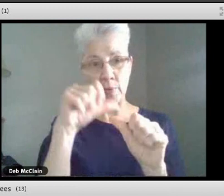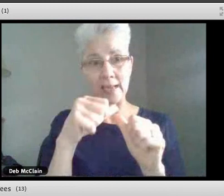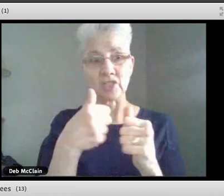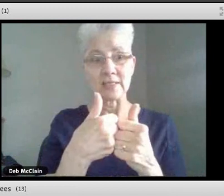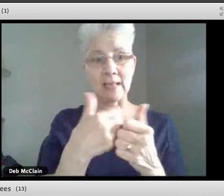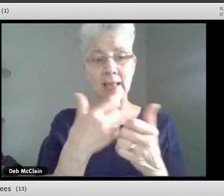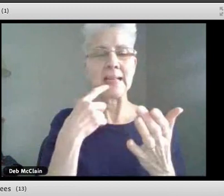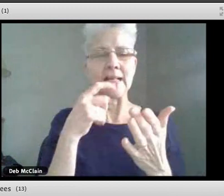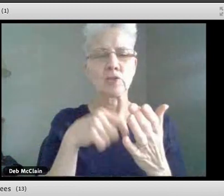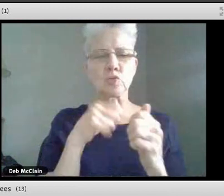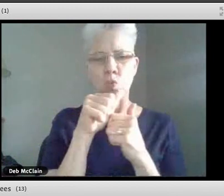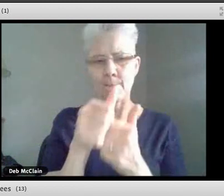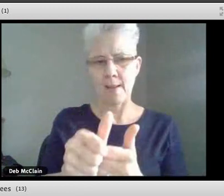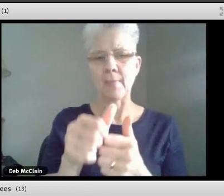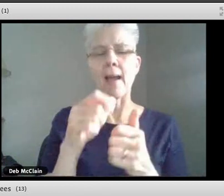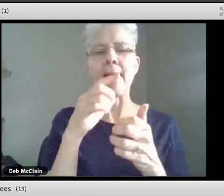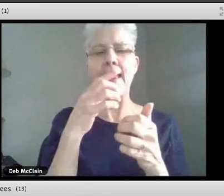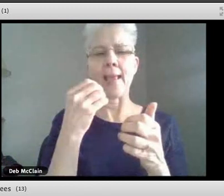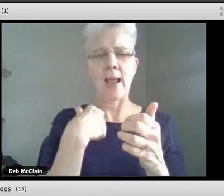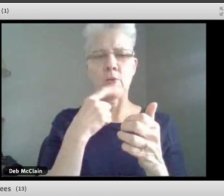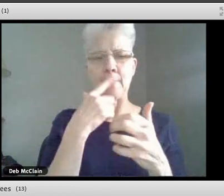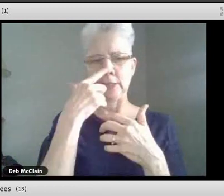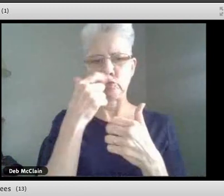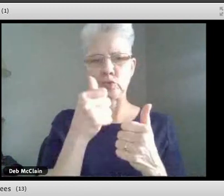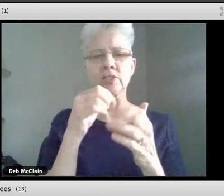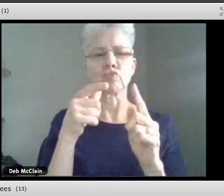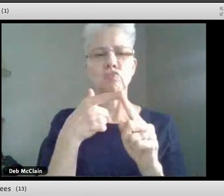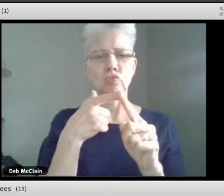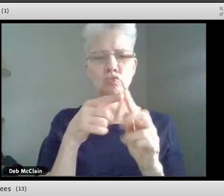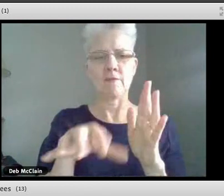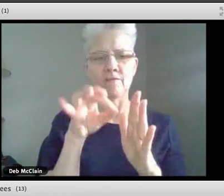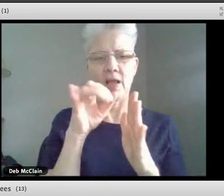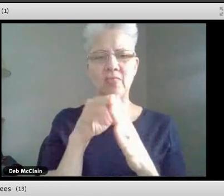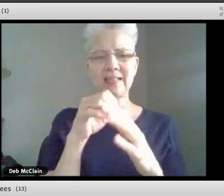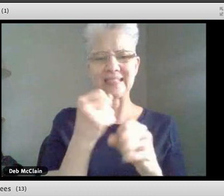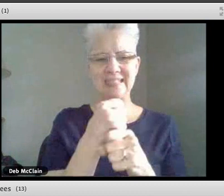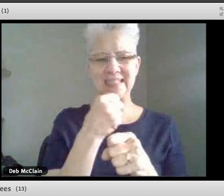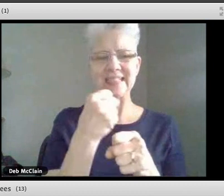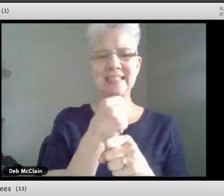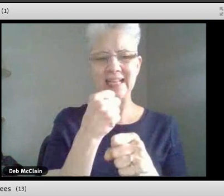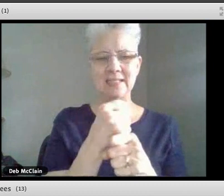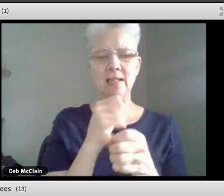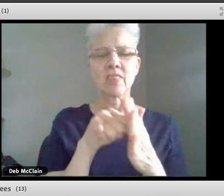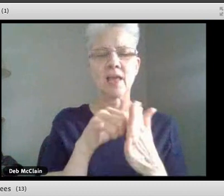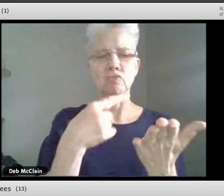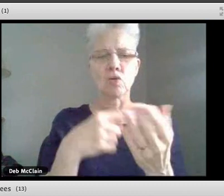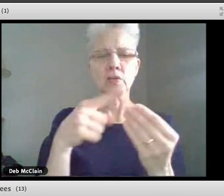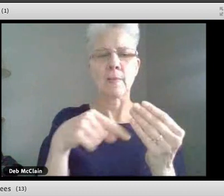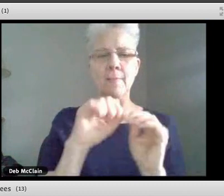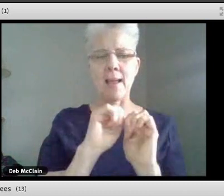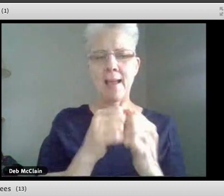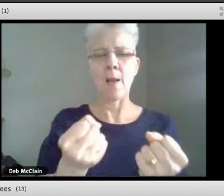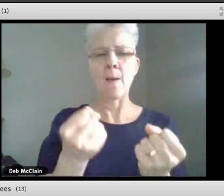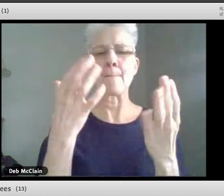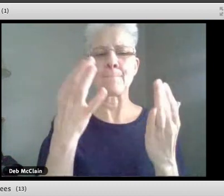and I would be interested to find a statistic that talks about how many actually do because I know for a fact